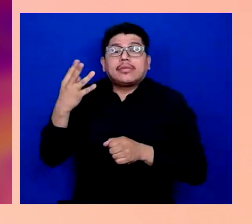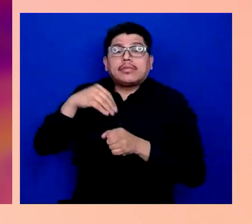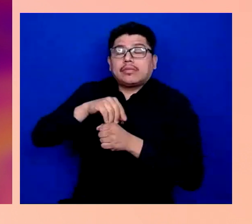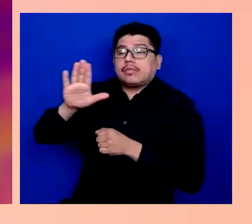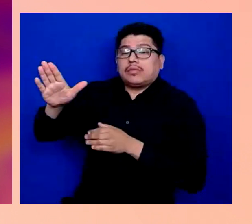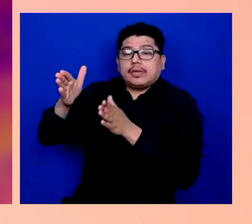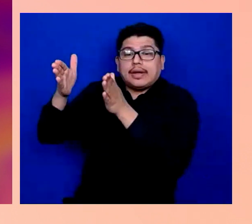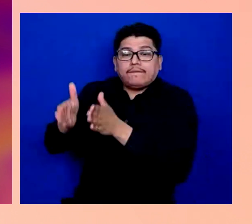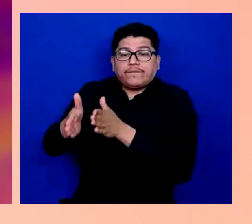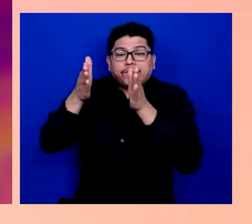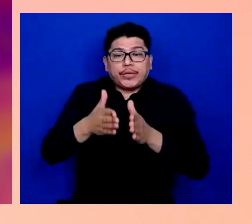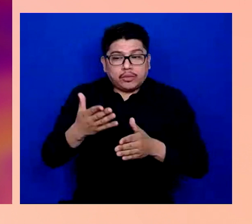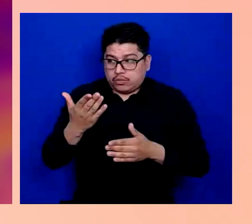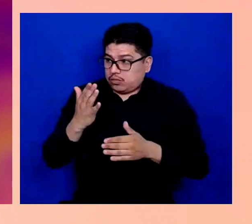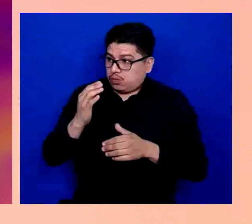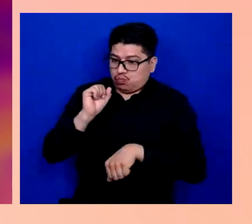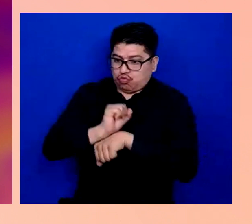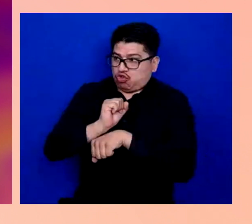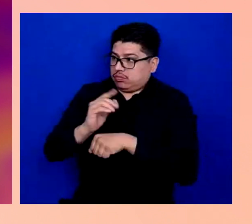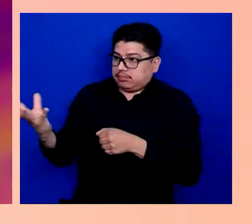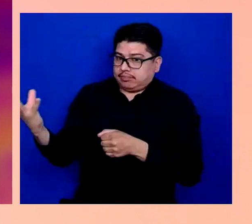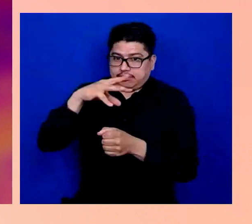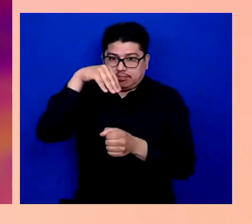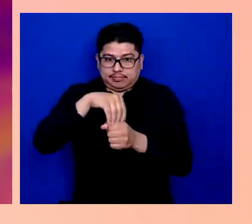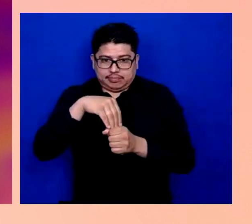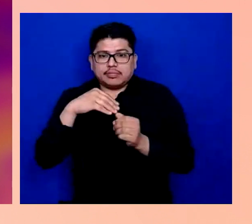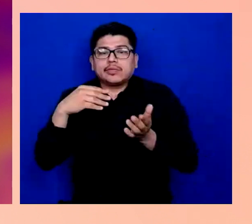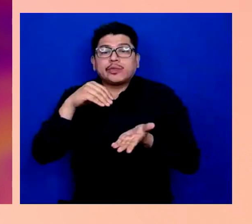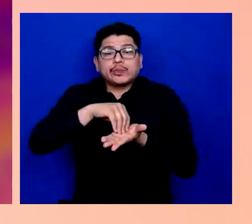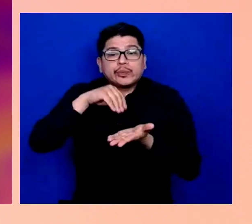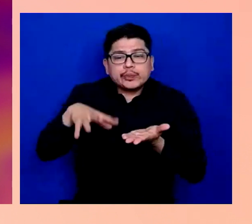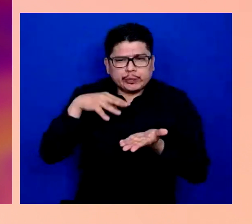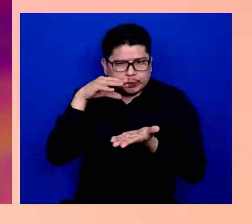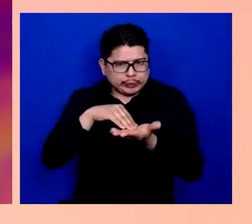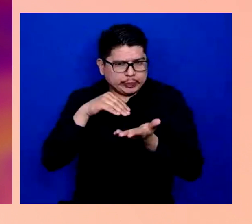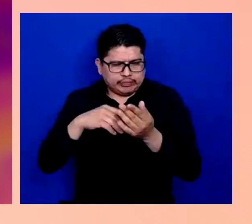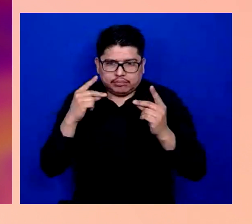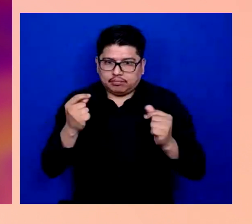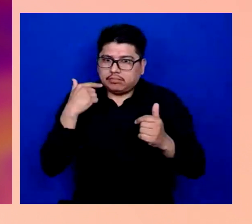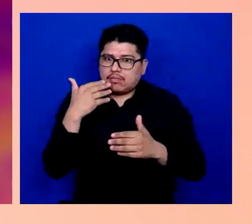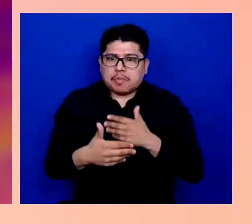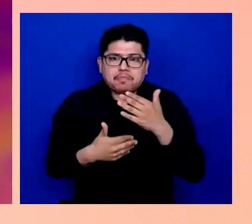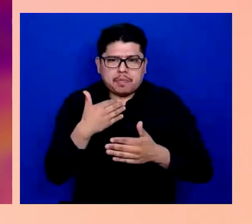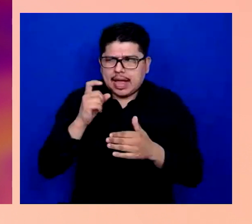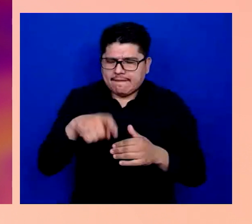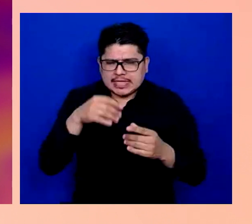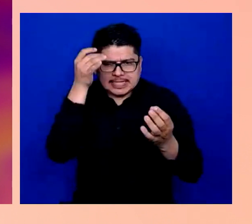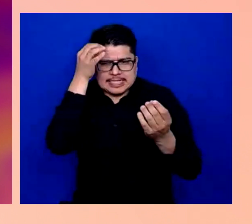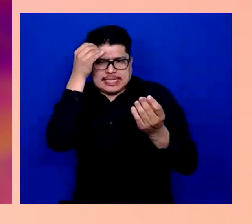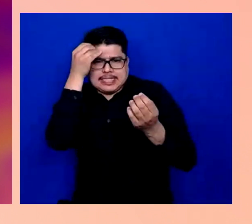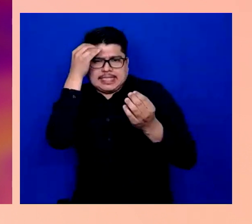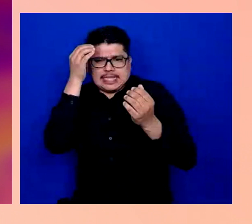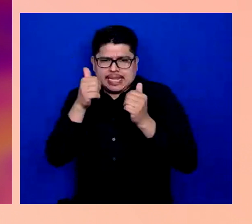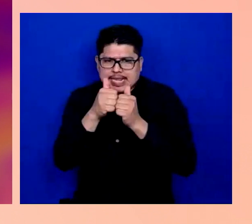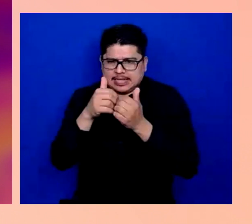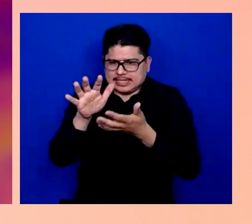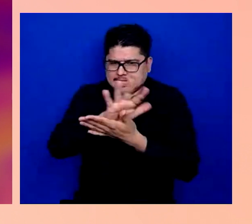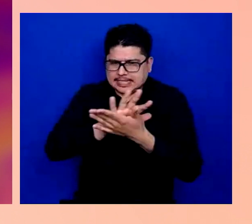our students are learning right away how they need to think, and how they need to design. That's a very important thing for us.